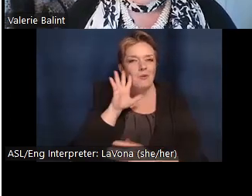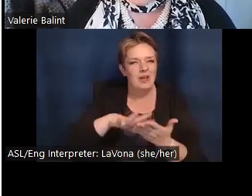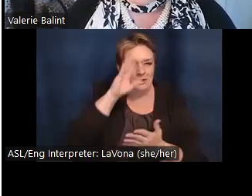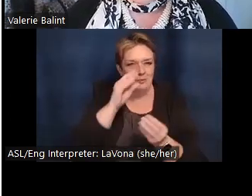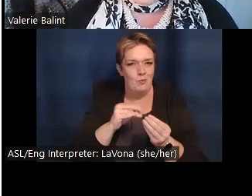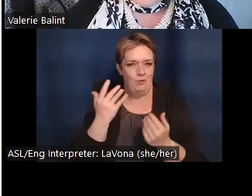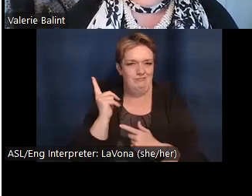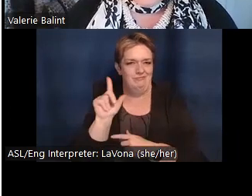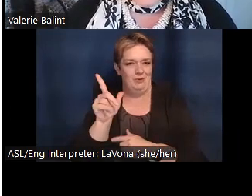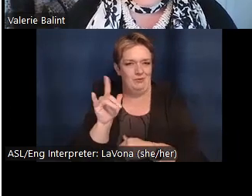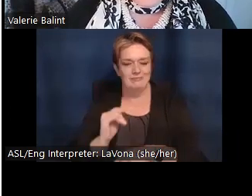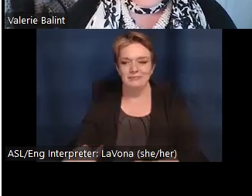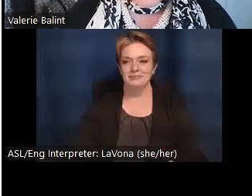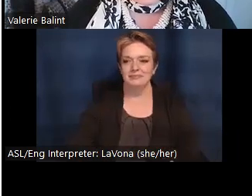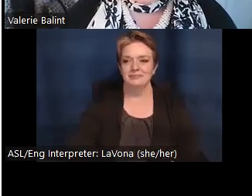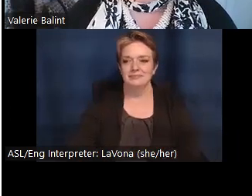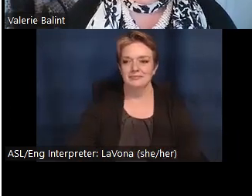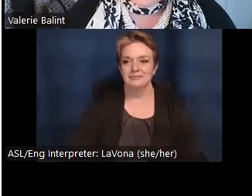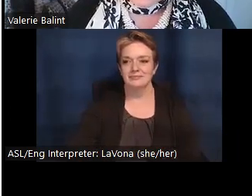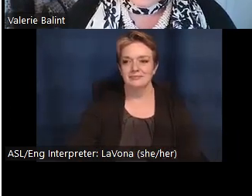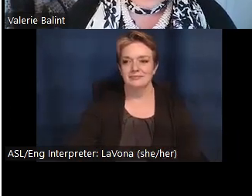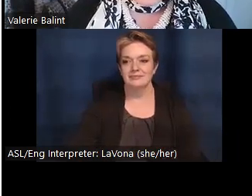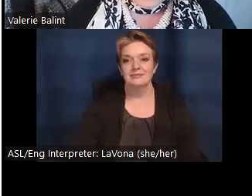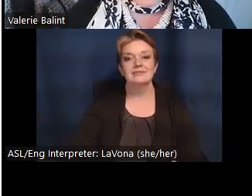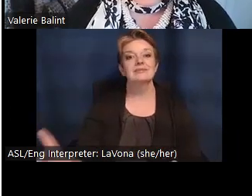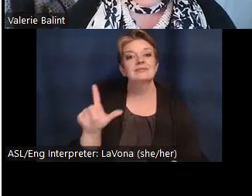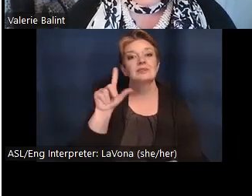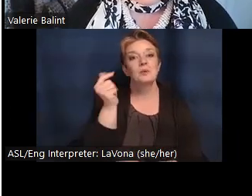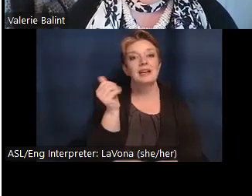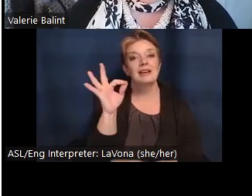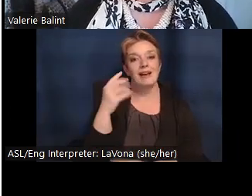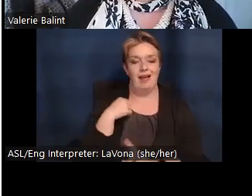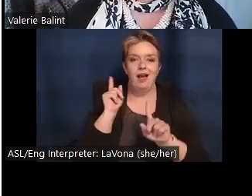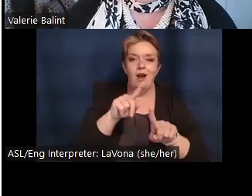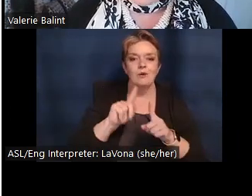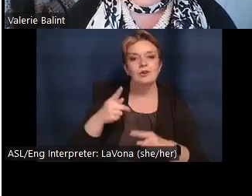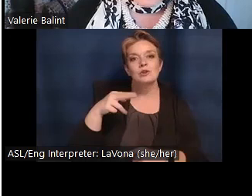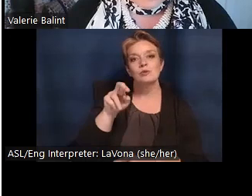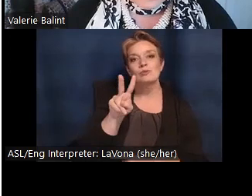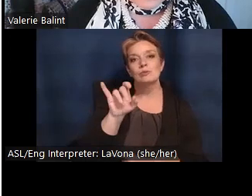or in 2019 attending a preview at Tanglewood, the summer home of the Boston Symphony,